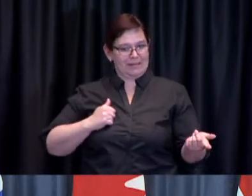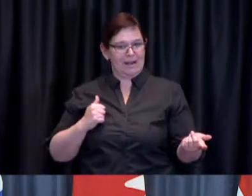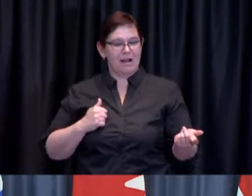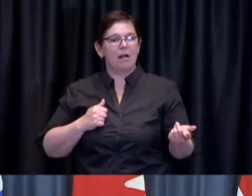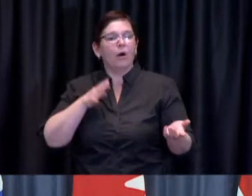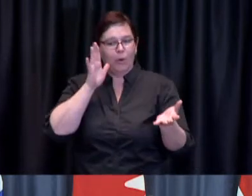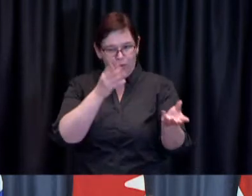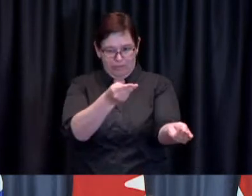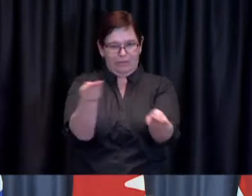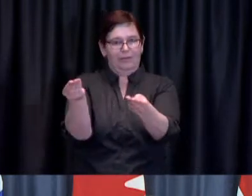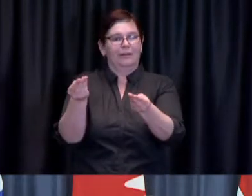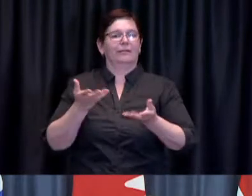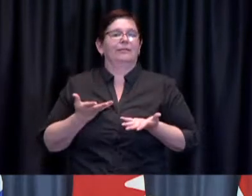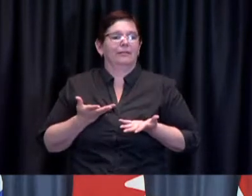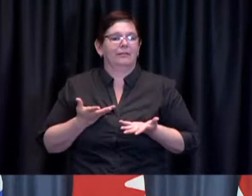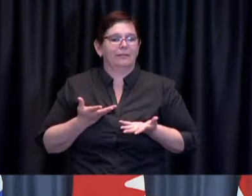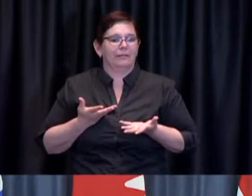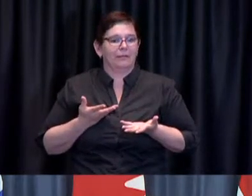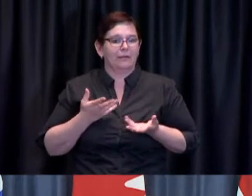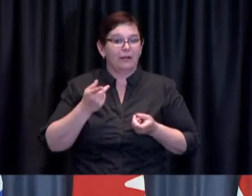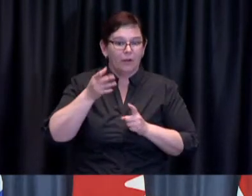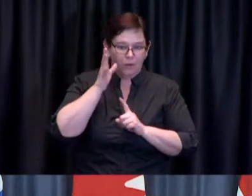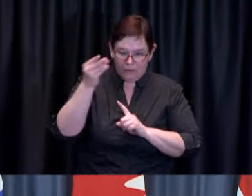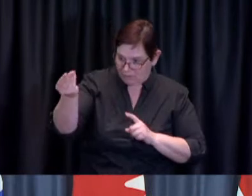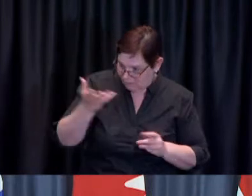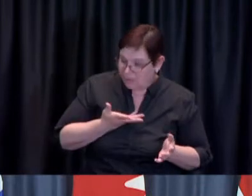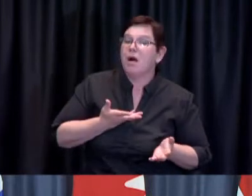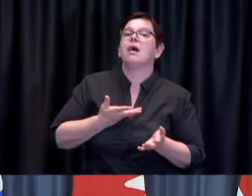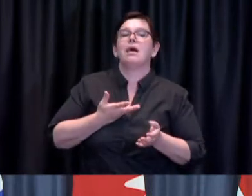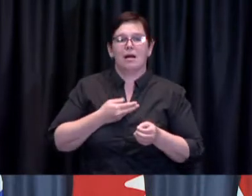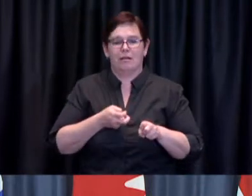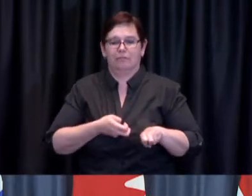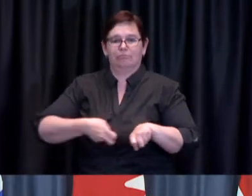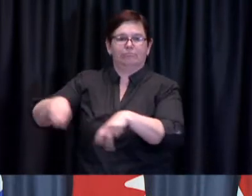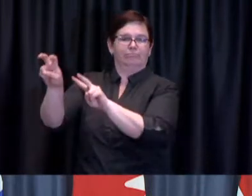may then be able to be recorded somewhere so I expect that there are some people who are not